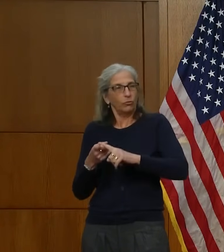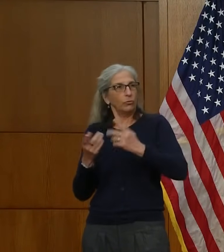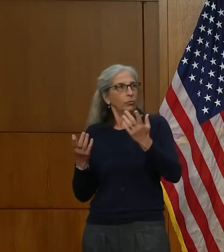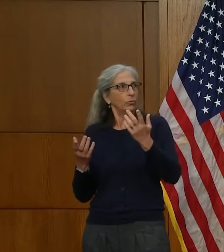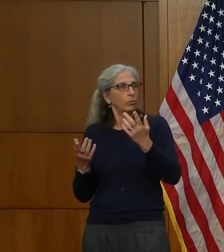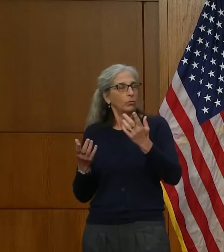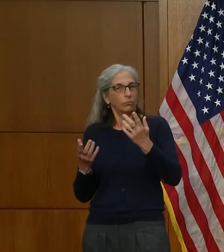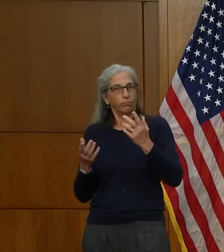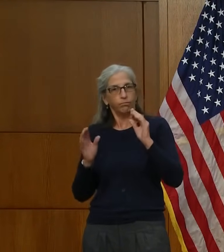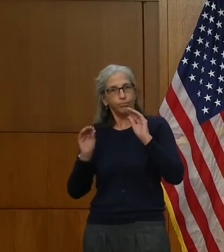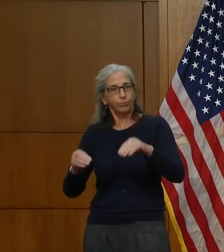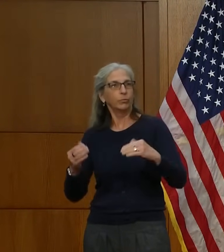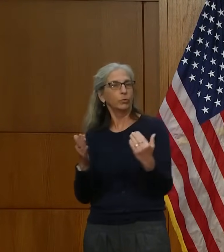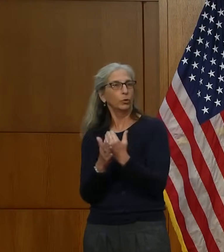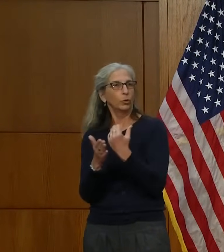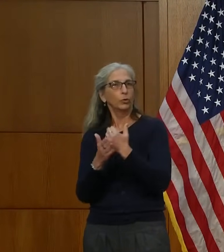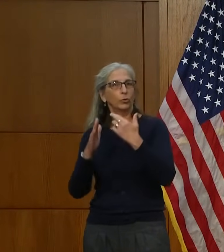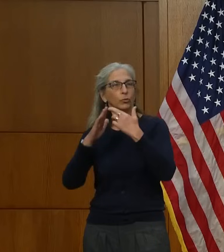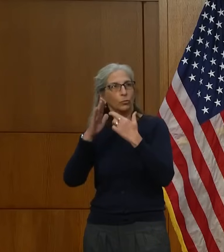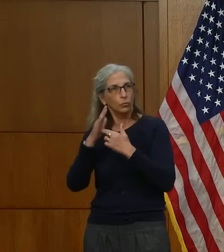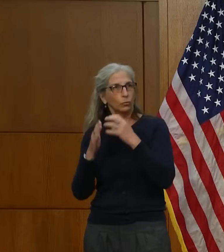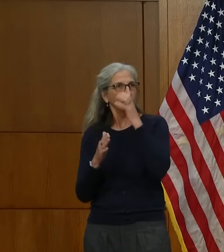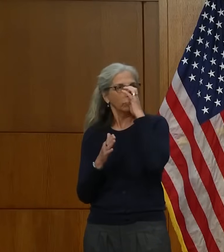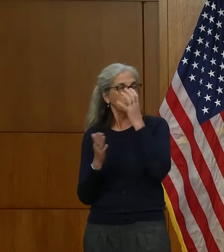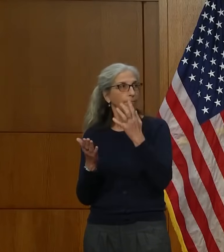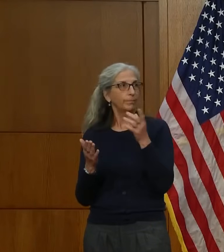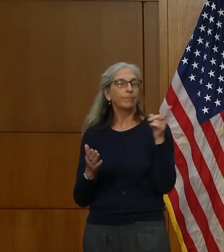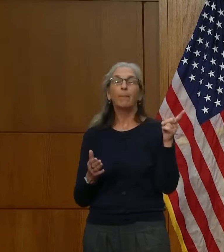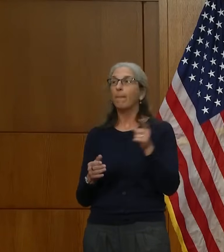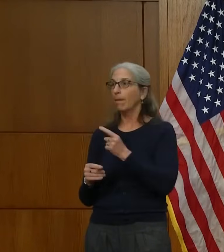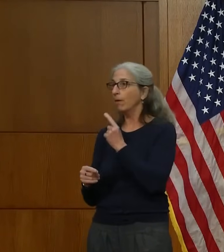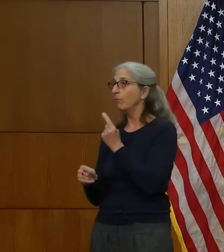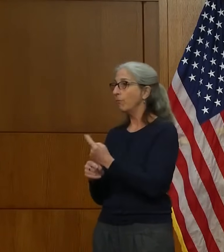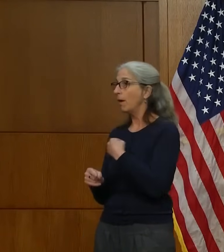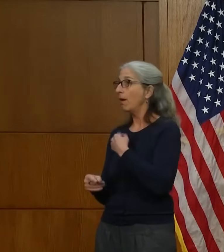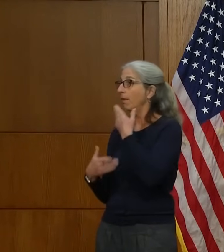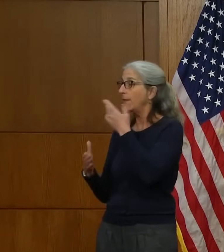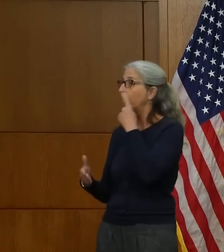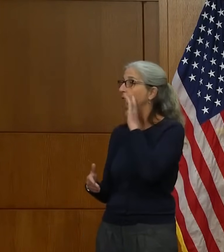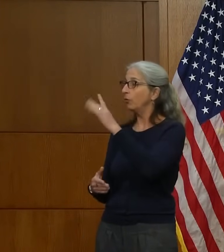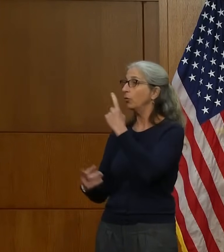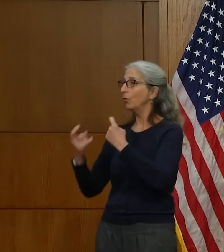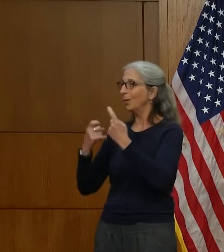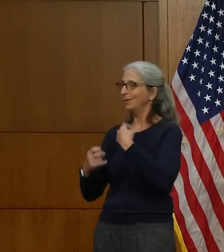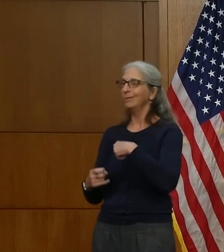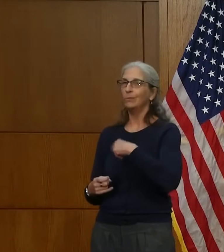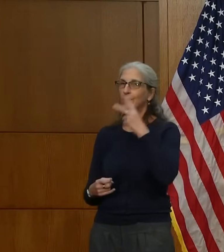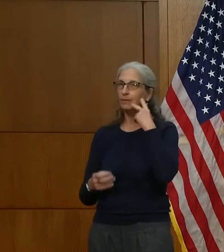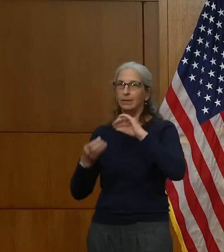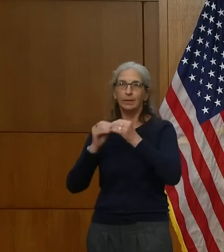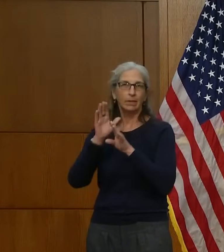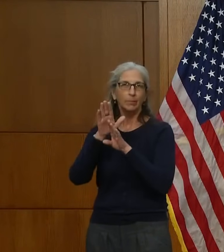YOU BE LOOKING AT? WHAT KIND OF A DECISION. YES, I APPRECIATE